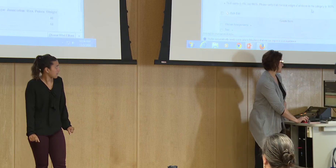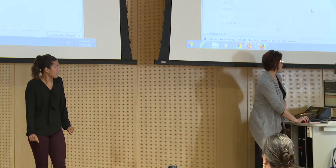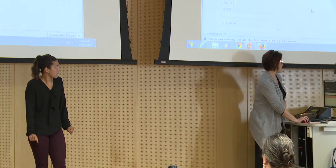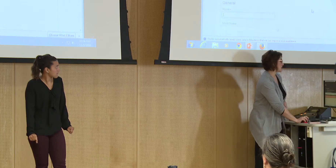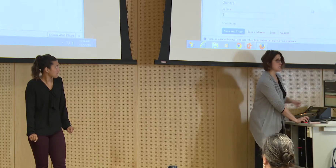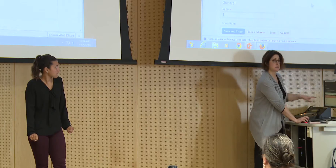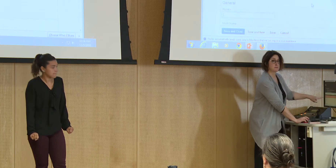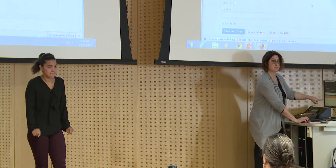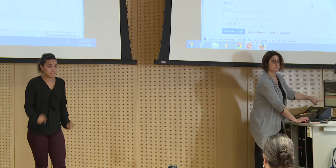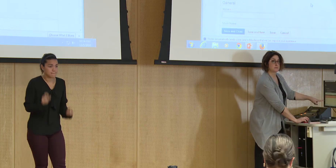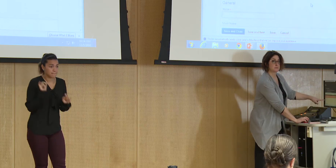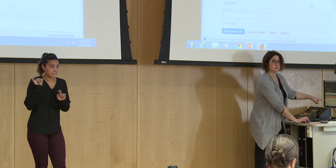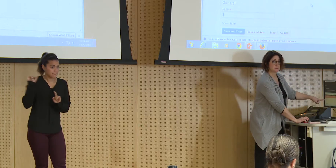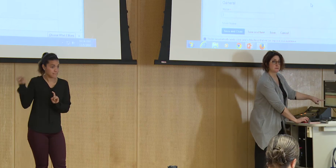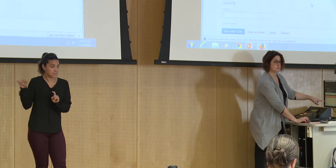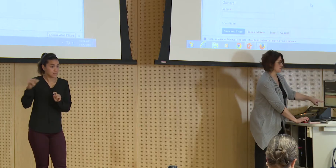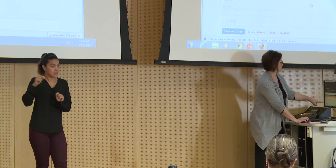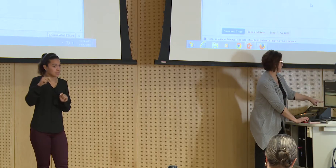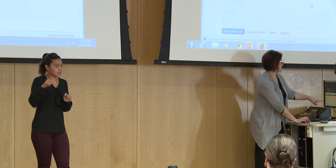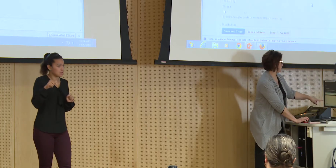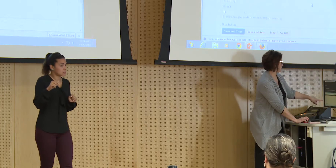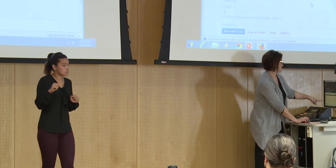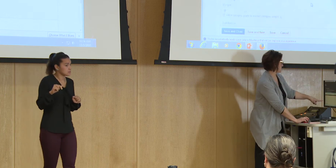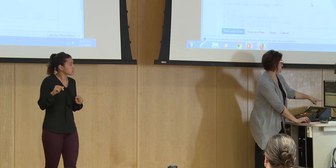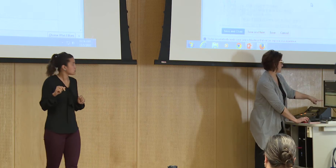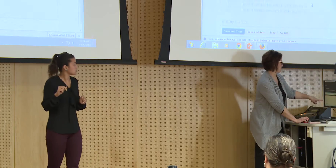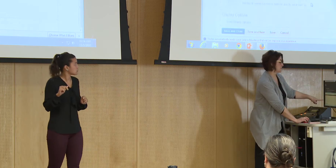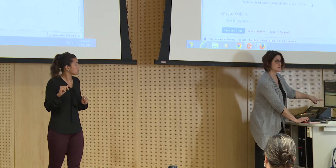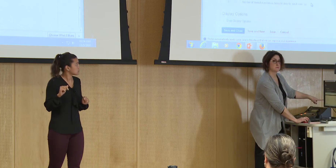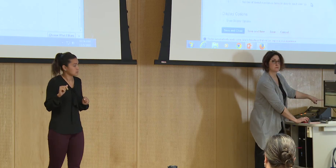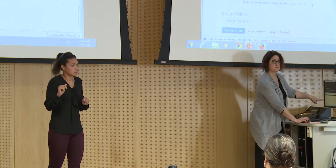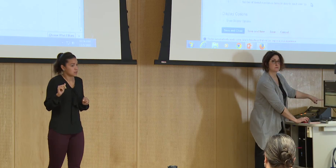in here? And down?